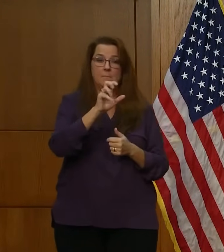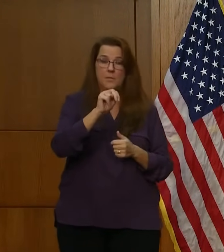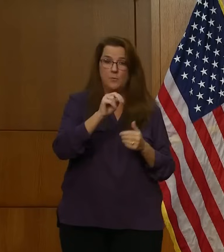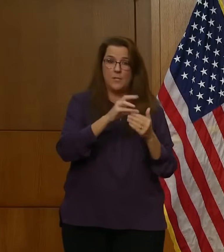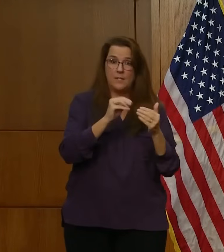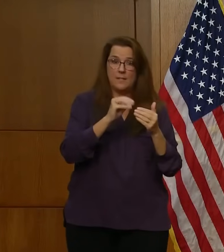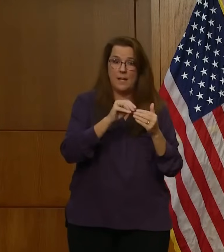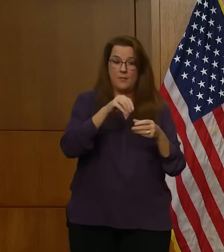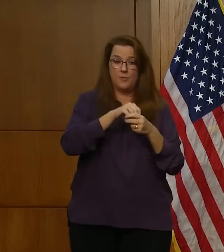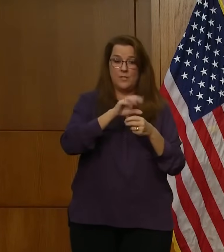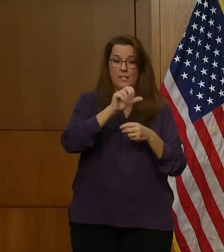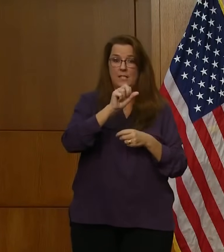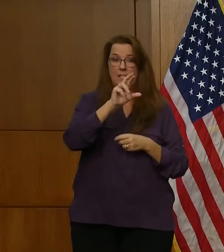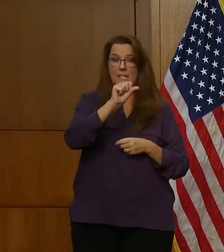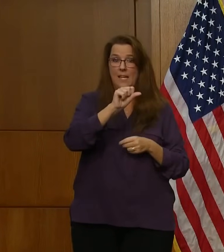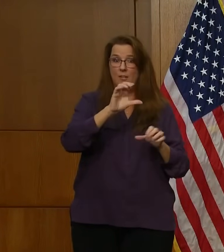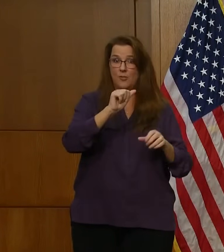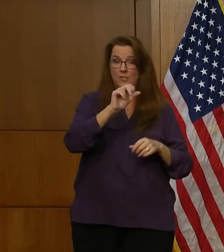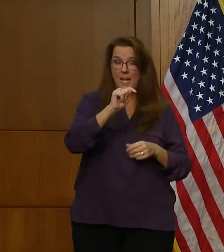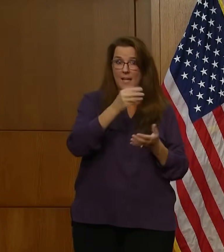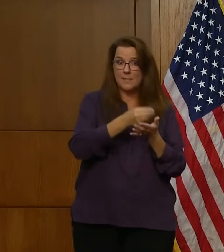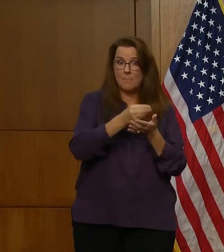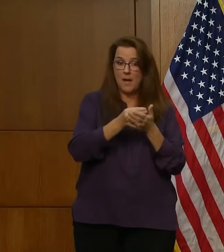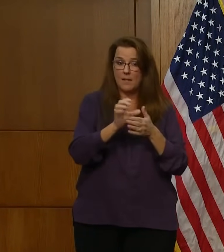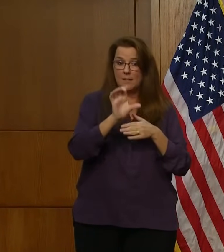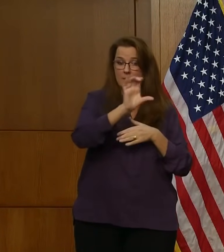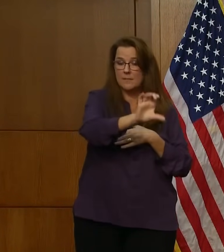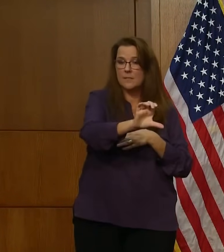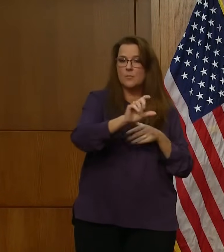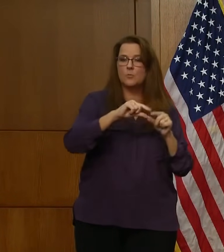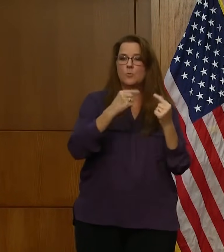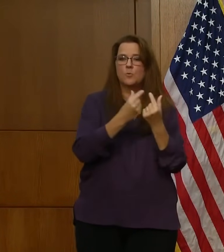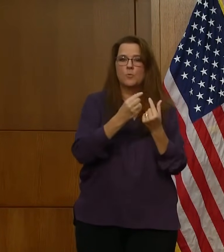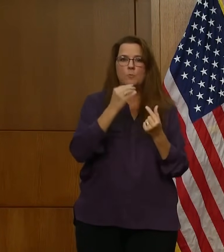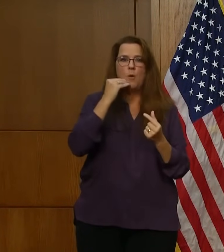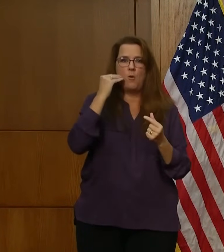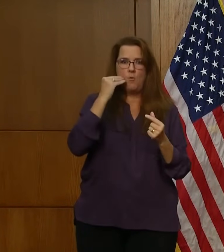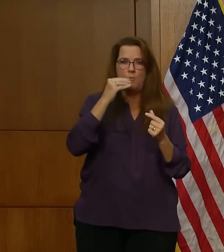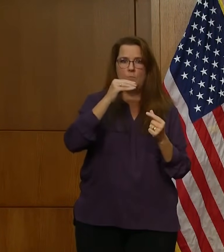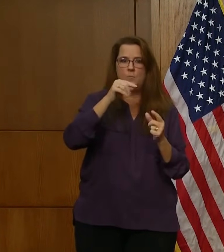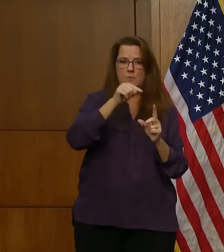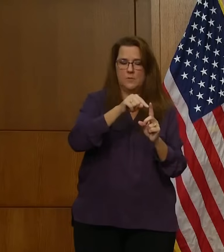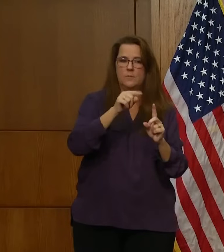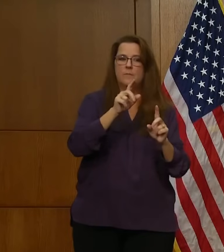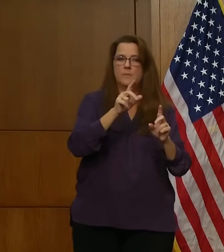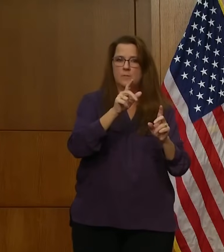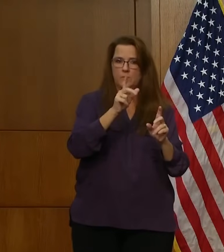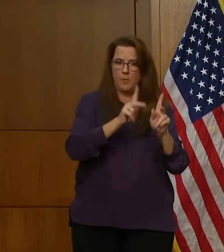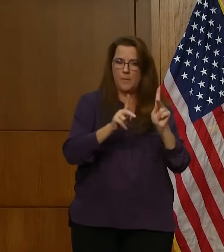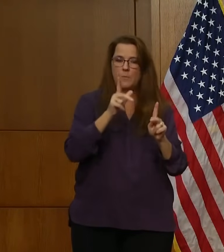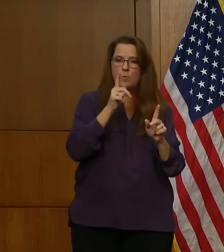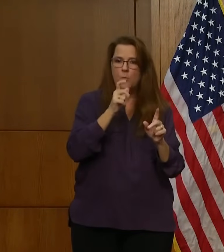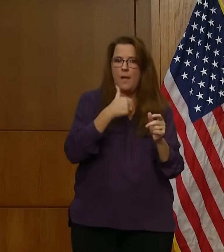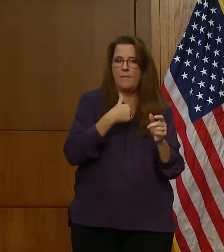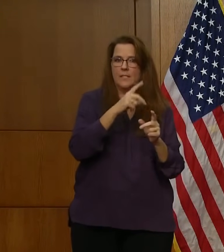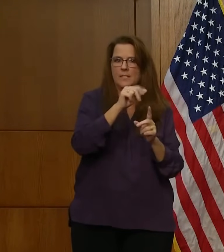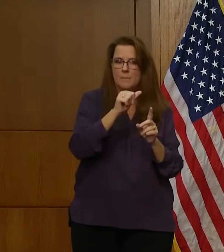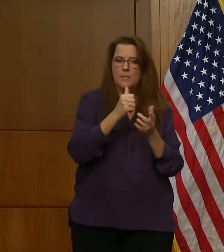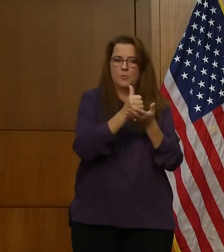FIRST WE'RE PUTTING AN ADDITIONAL $15 MILLION AND CARES ACT FUNDING TO GROUP HOME